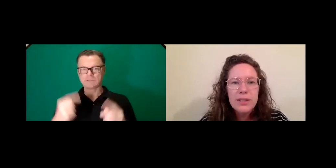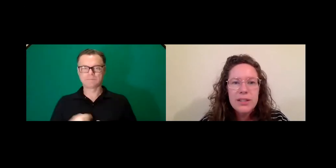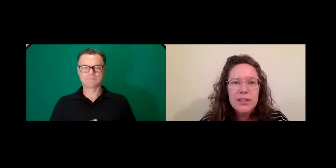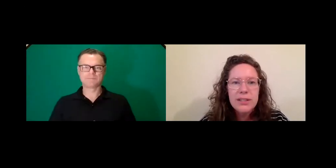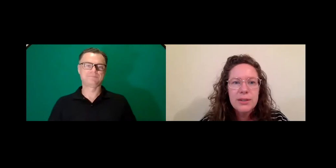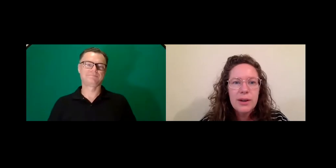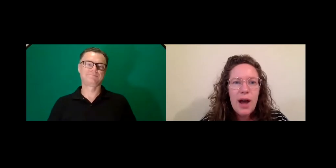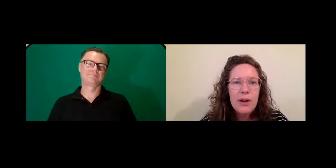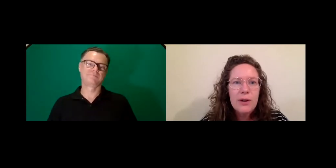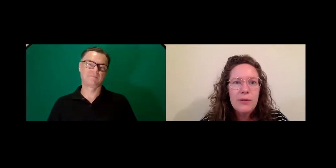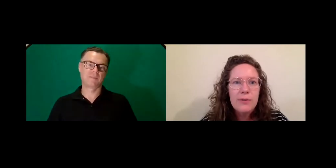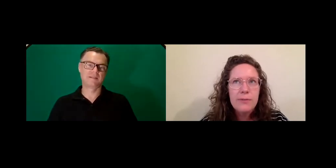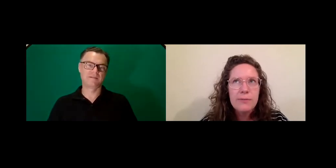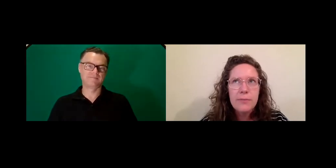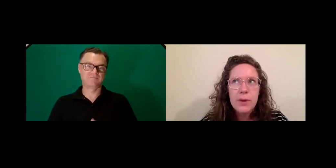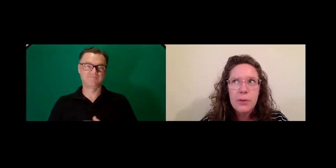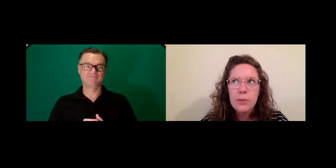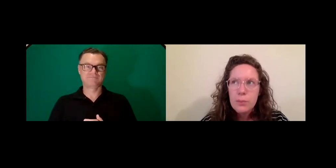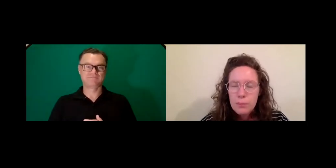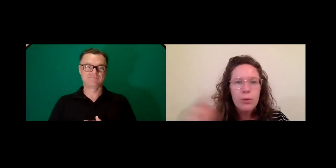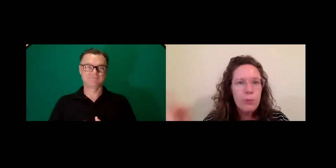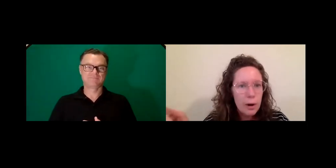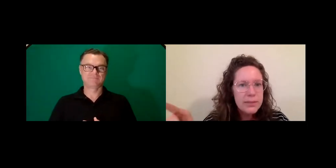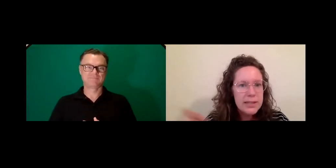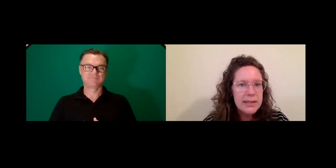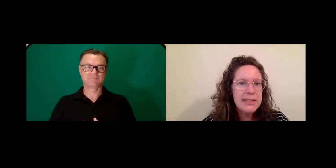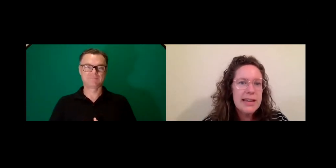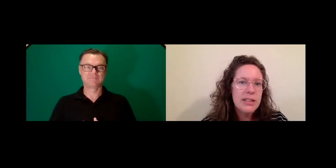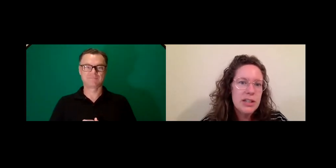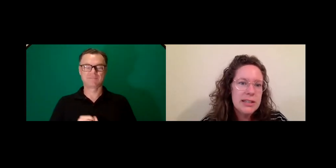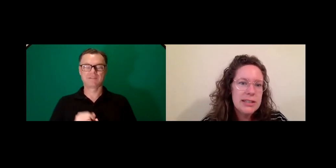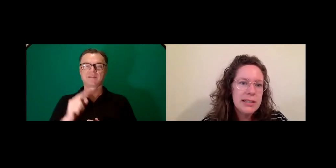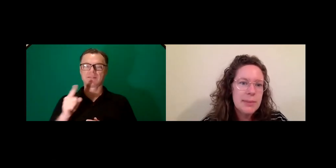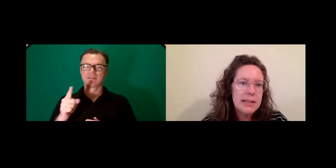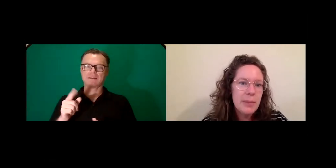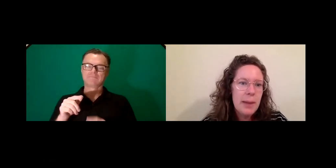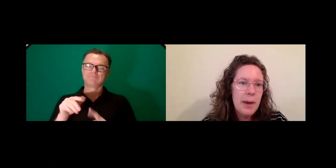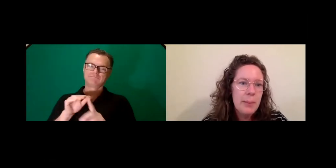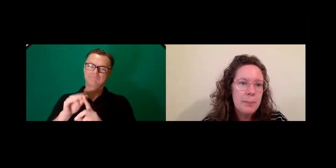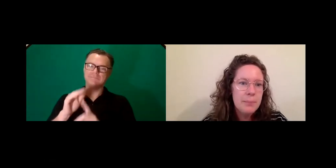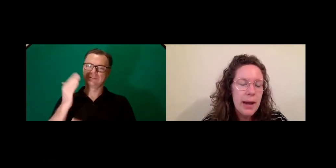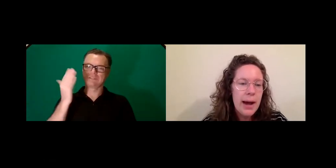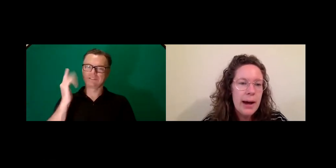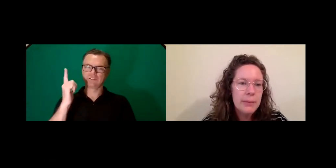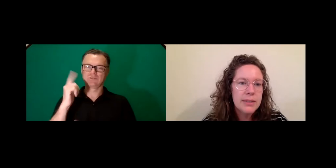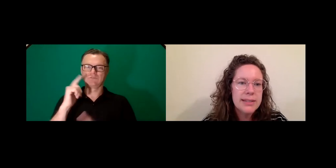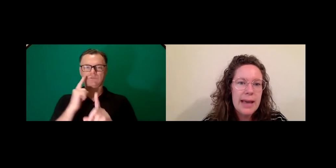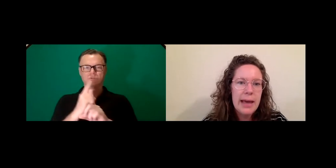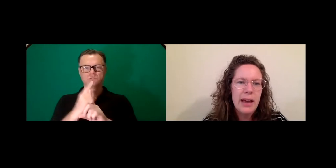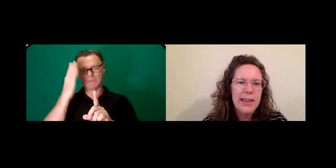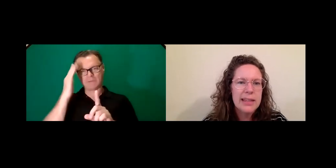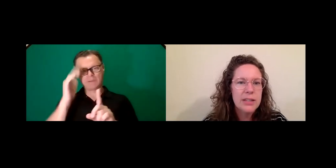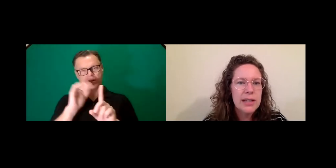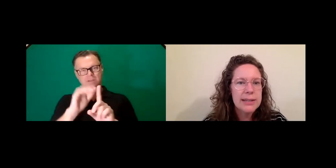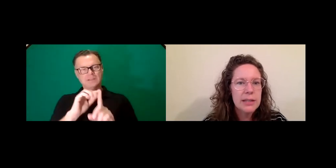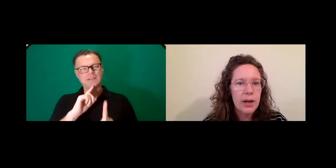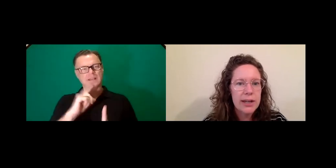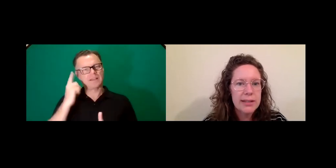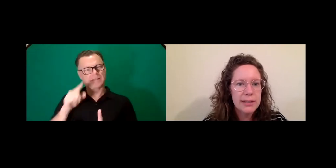which kind of prompted the teacher to speak to my mum to say "I think she has a learning